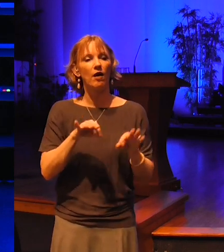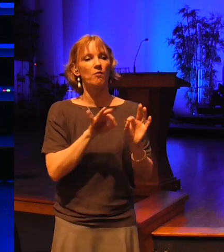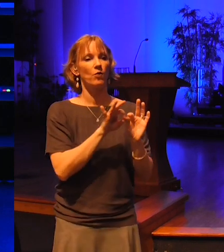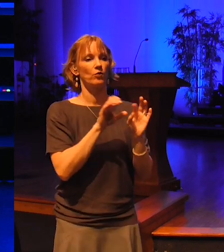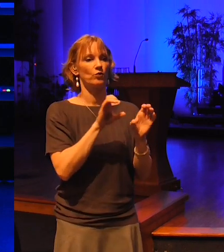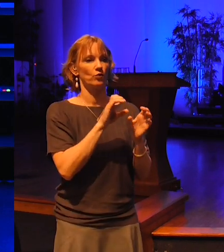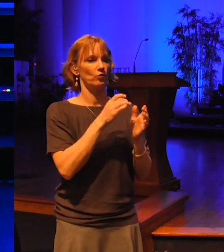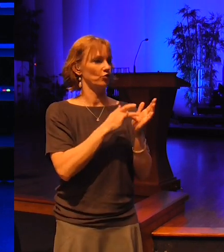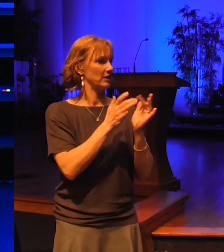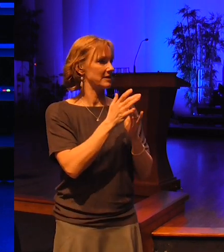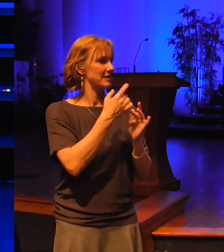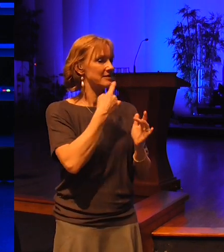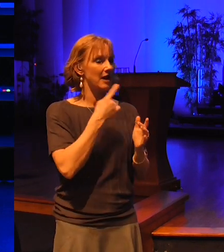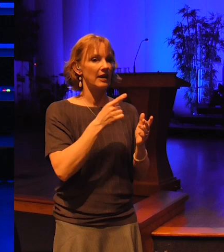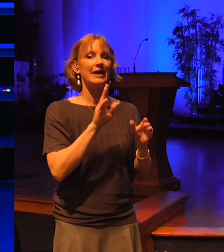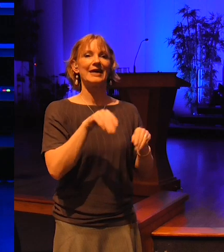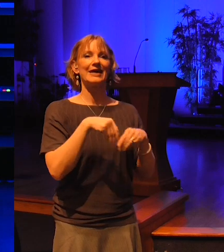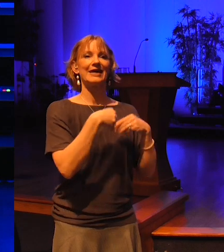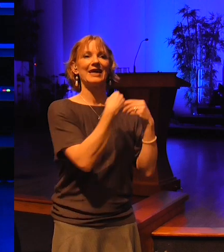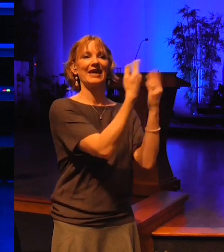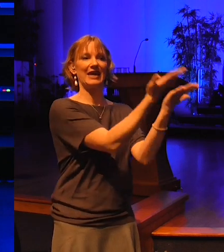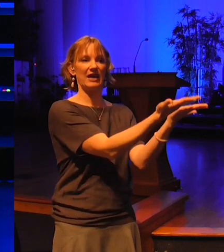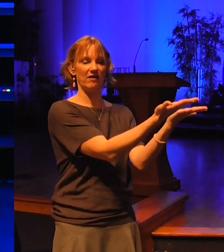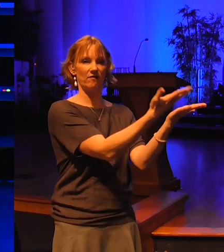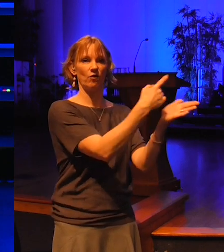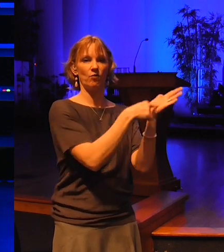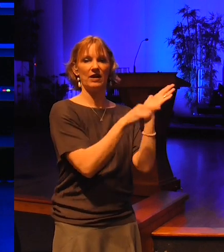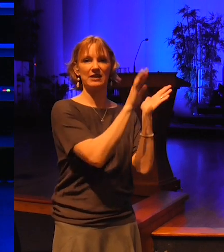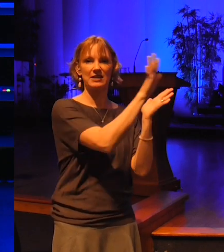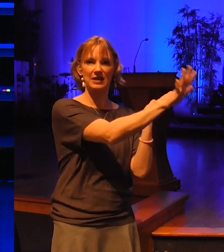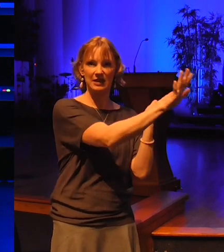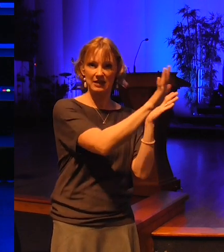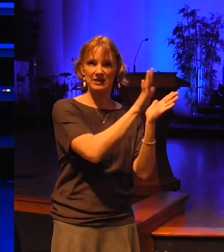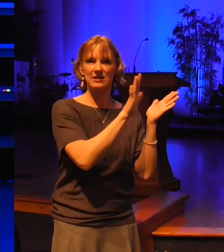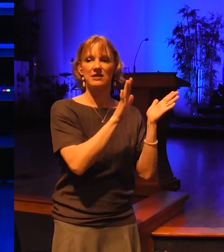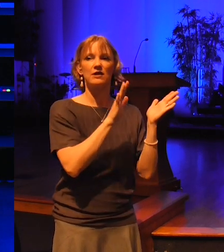unto Caesar what is Caesars's doesn't mean don't be concerned about the government doesn't mean